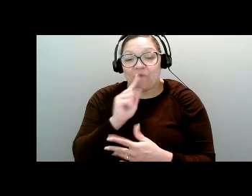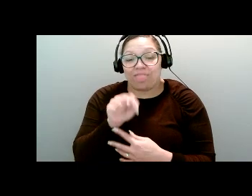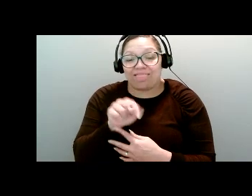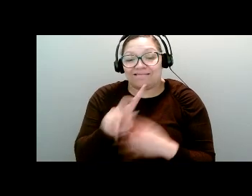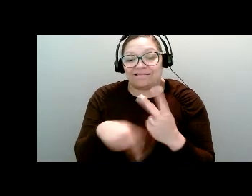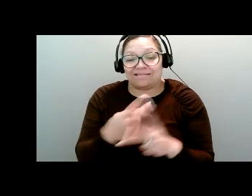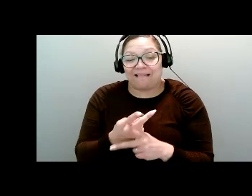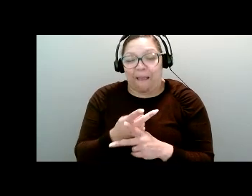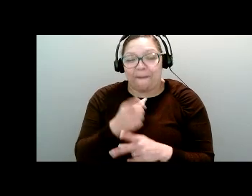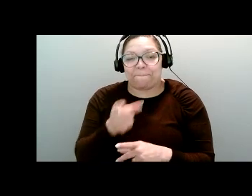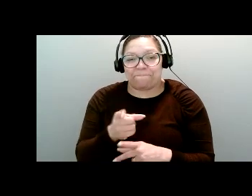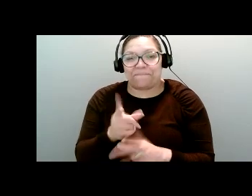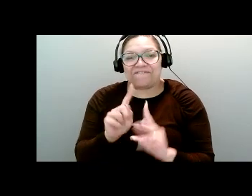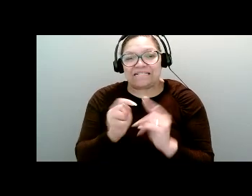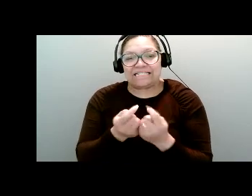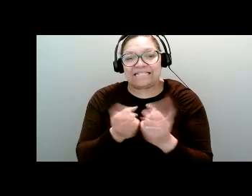If you can go on to the next slide please.